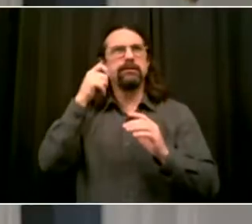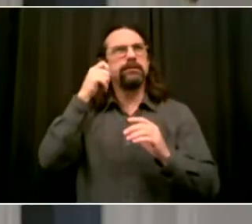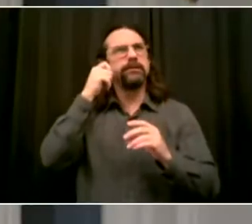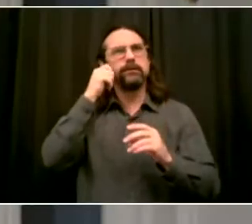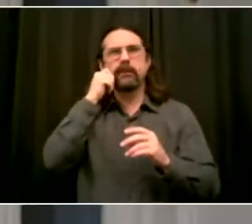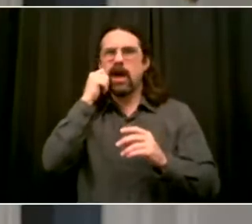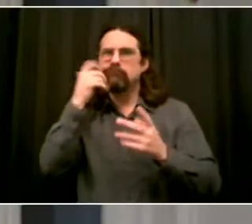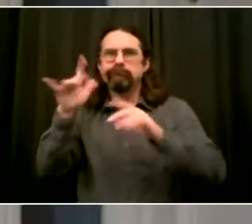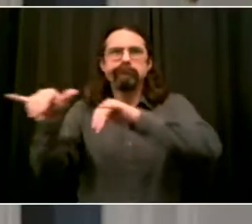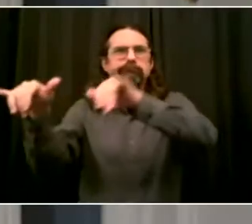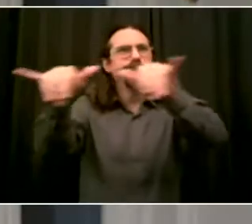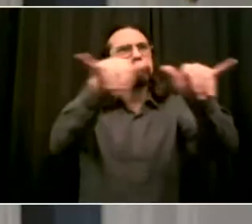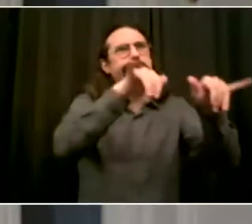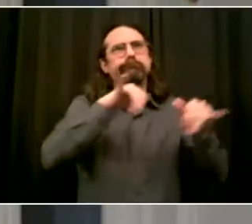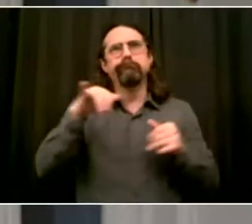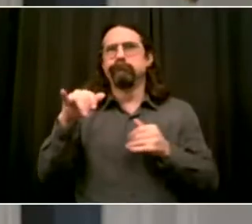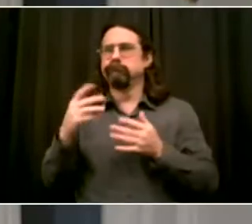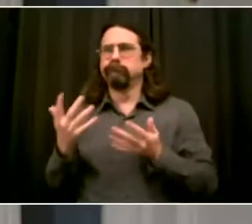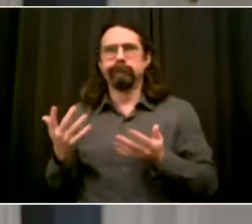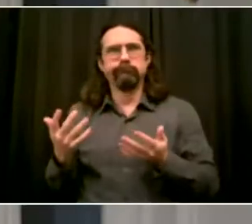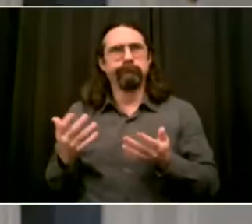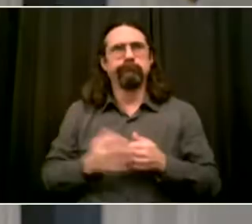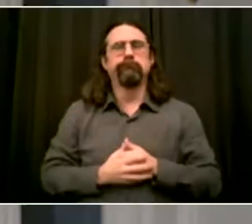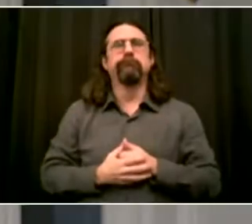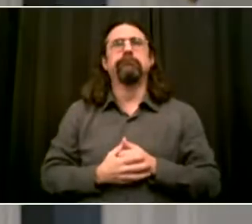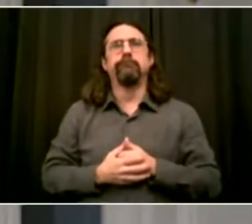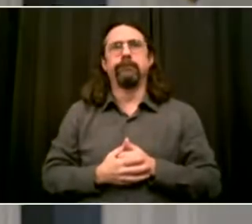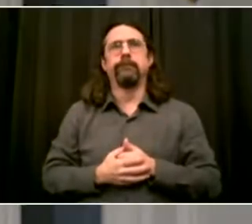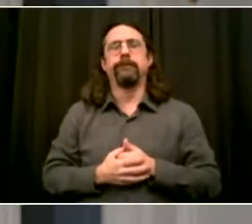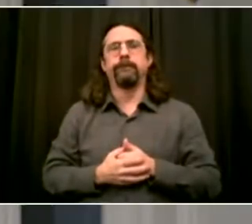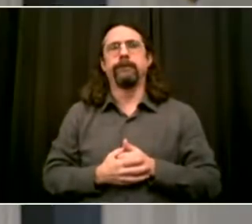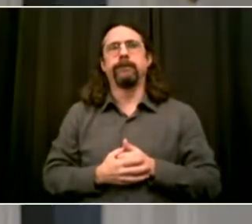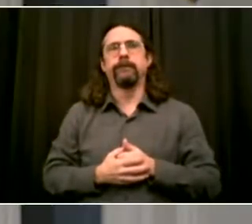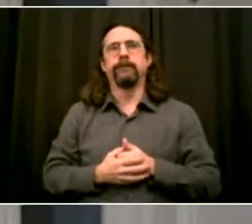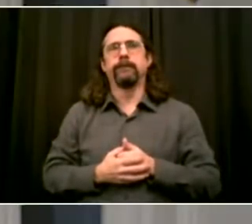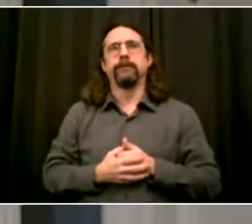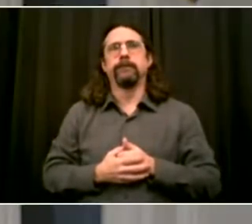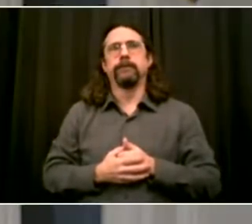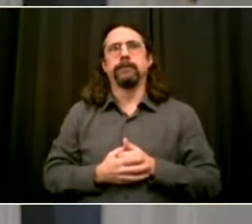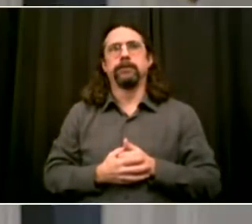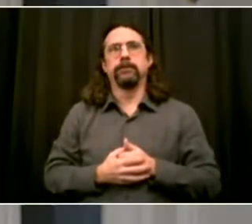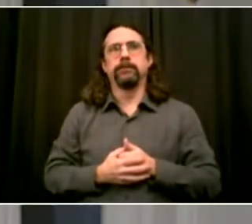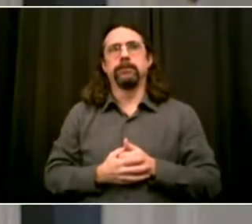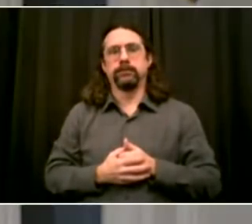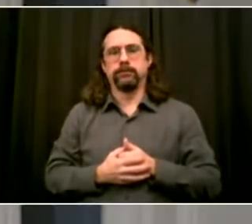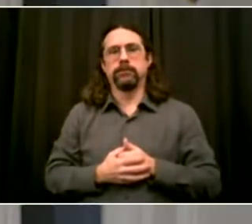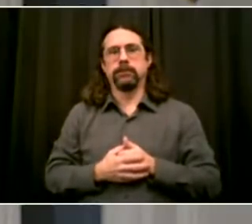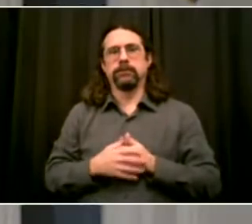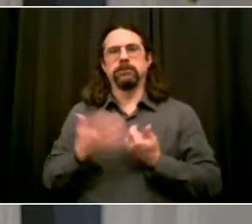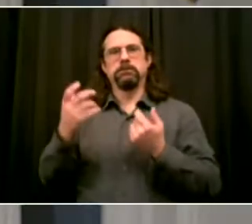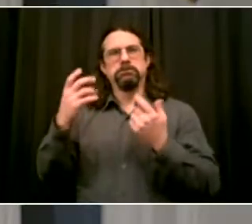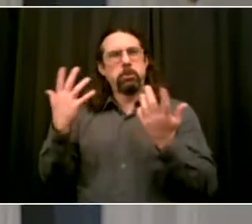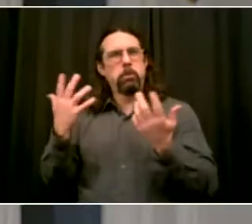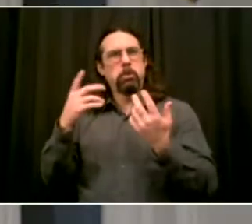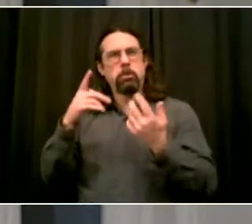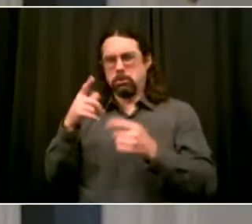IT IS GOING TO BE VERY IMPORTANT FOR THE FDA AN DEINPENDENT REVIEW COMMITTEE